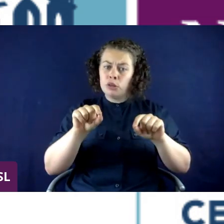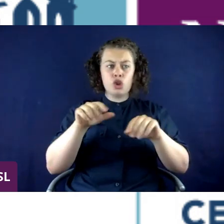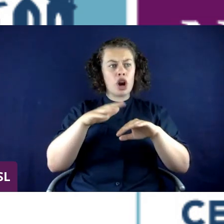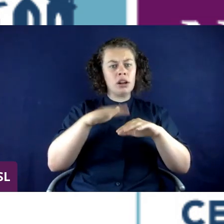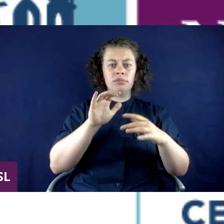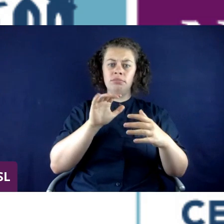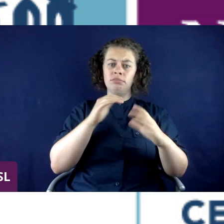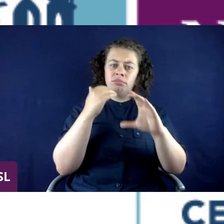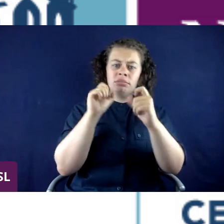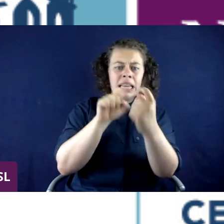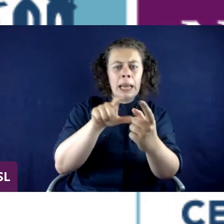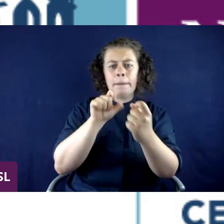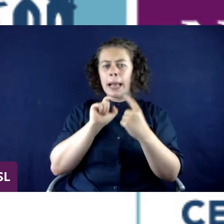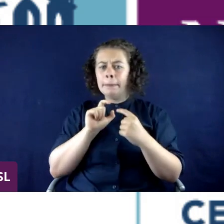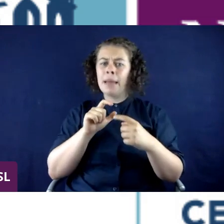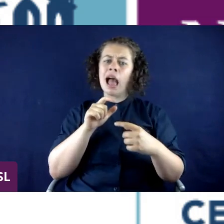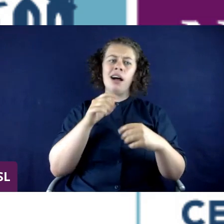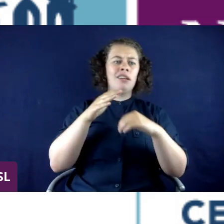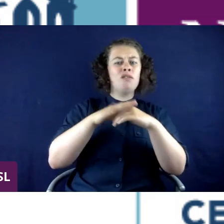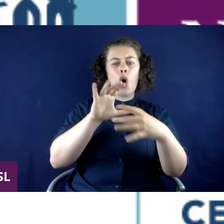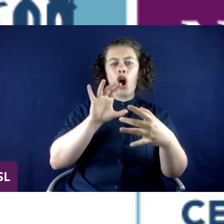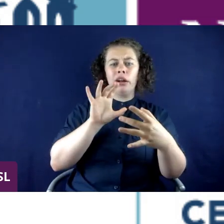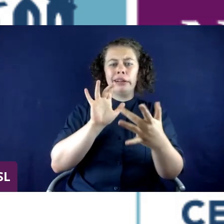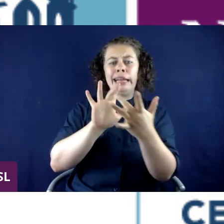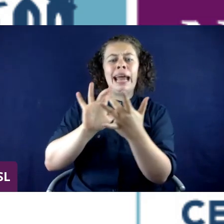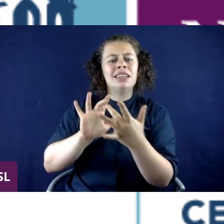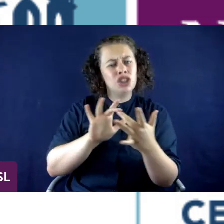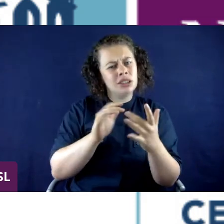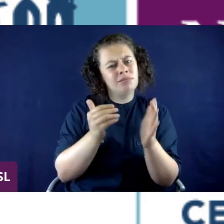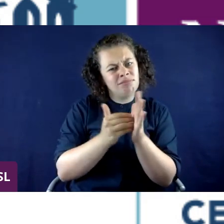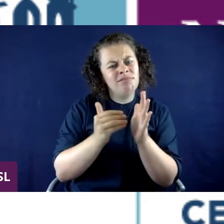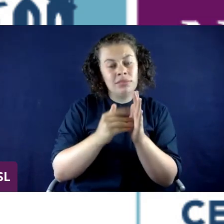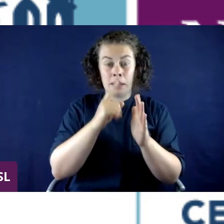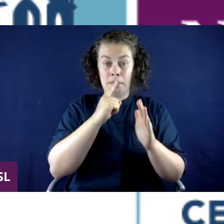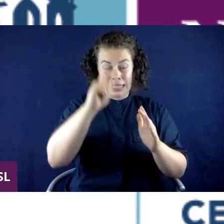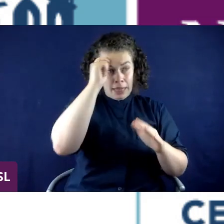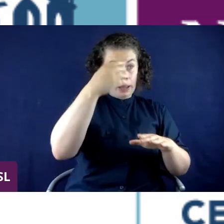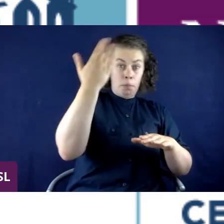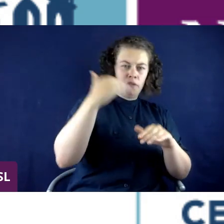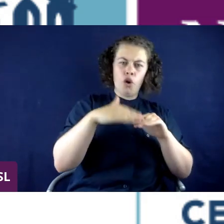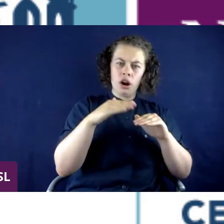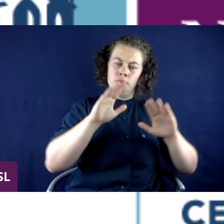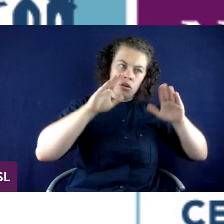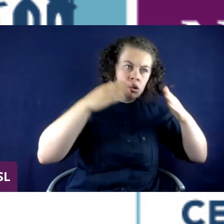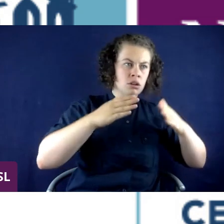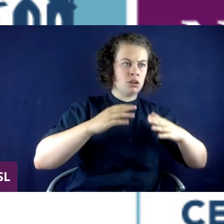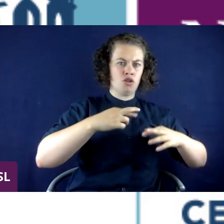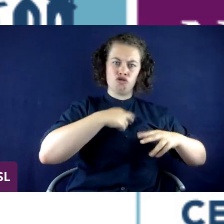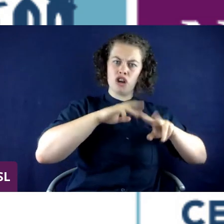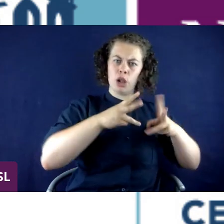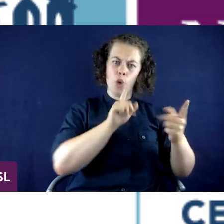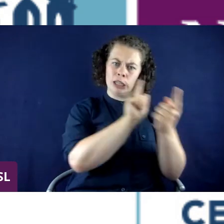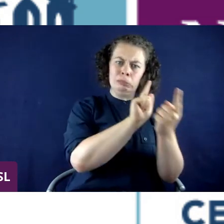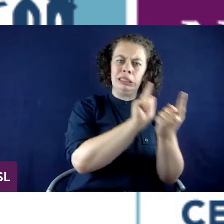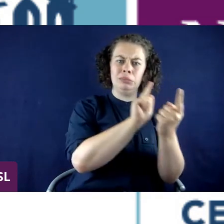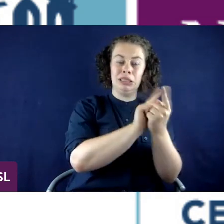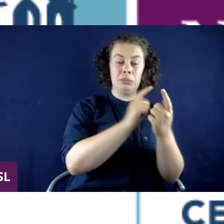We used it for connection. The world is in these digital culture spaces, and what does this mean